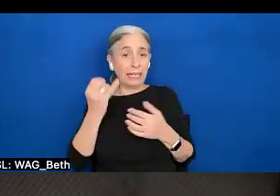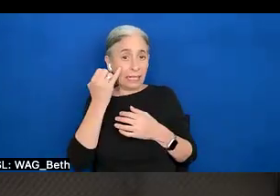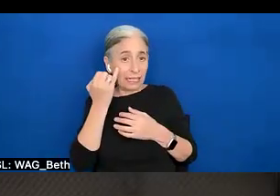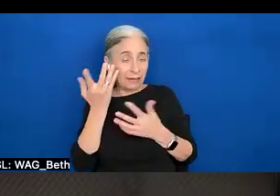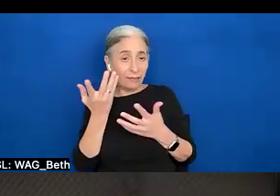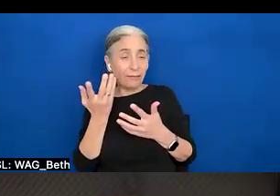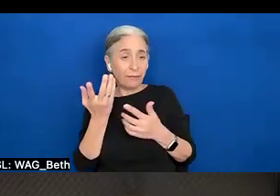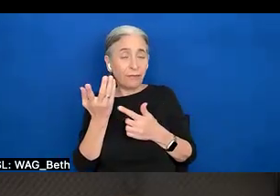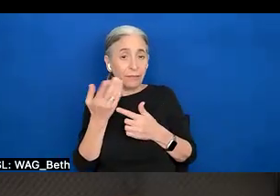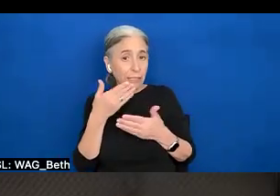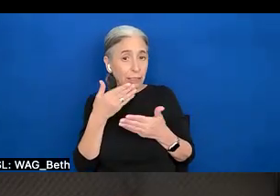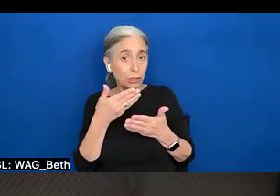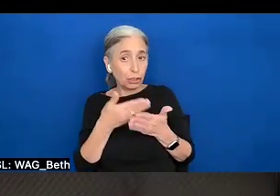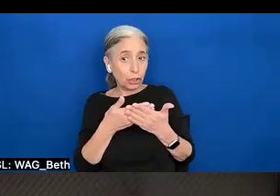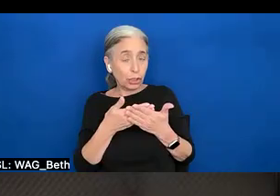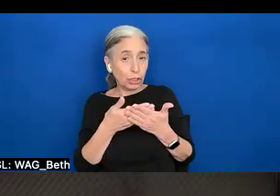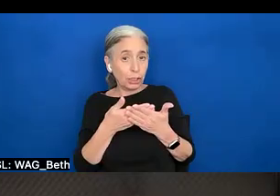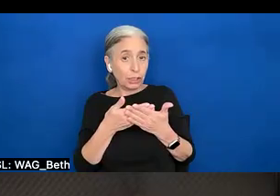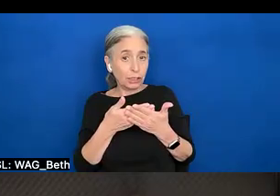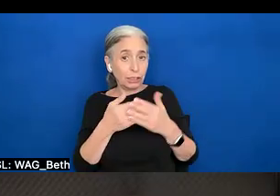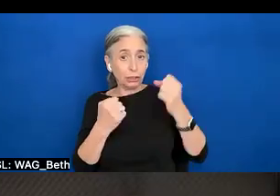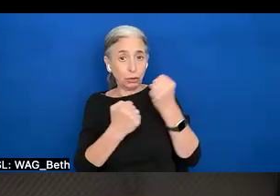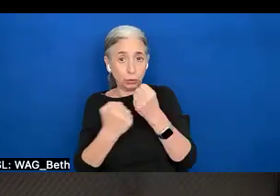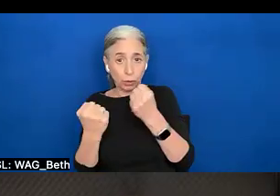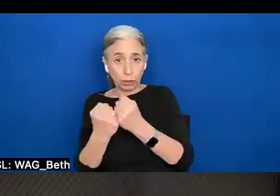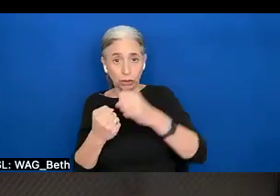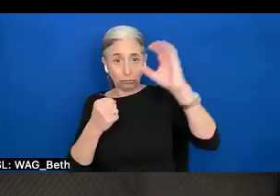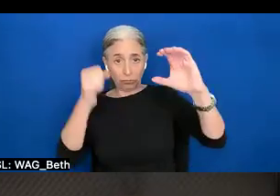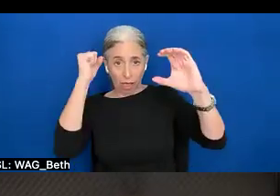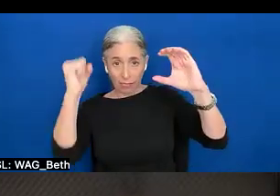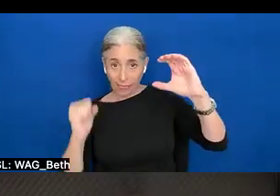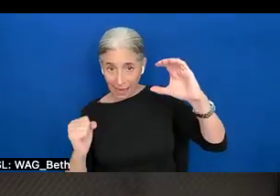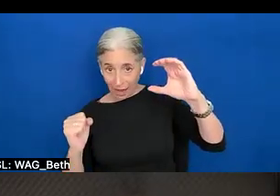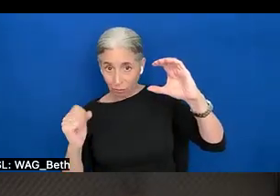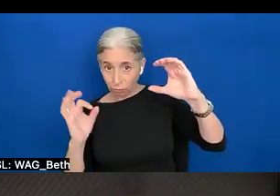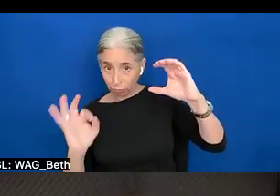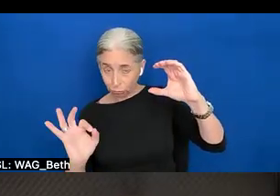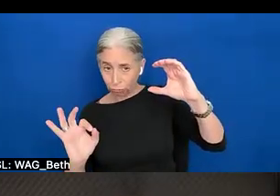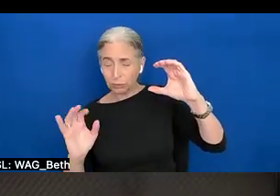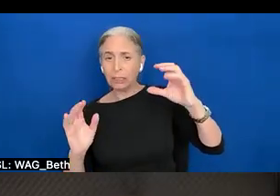And if it's a good structural layout, maybe it's just a